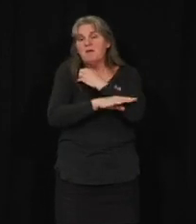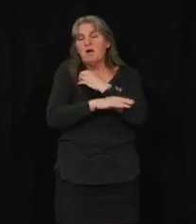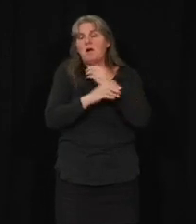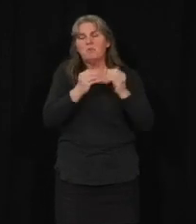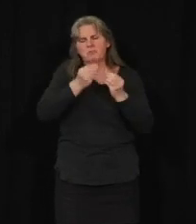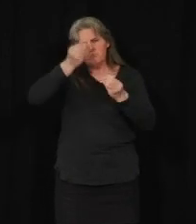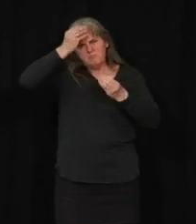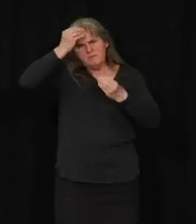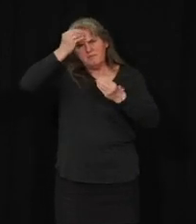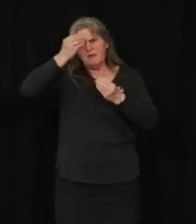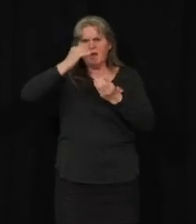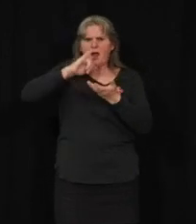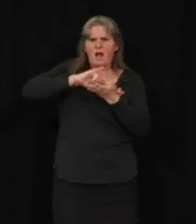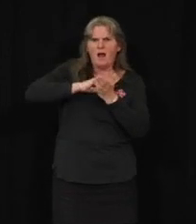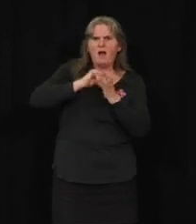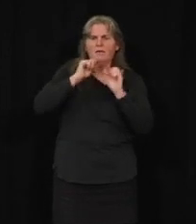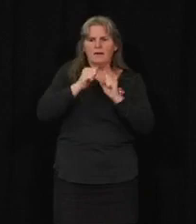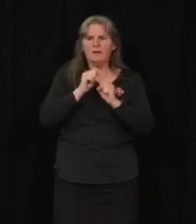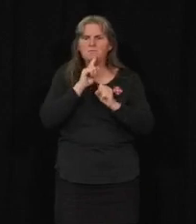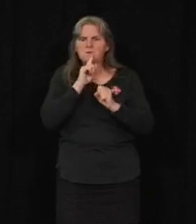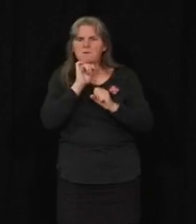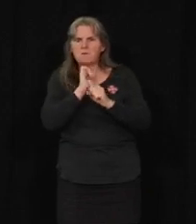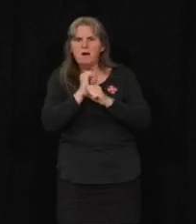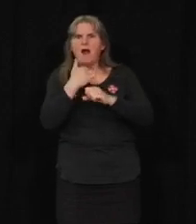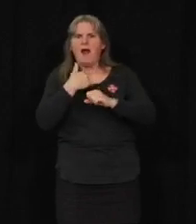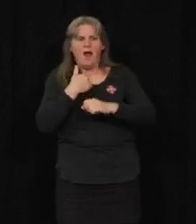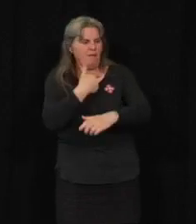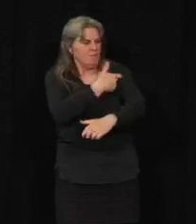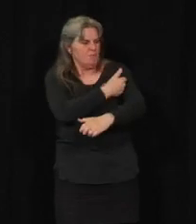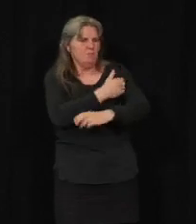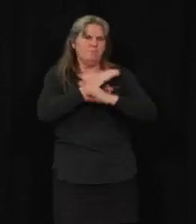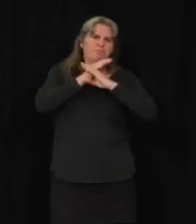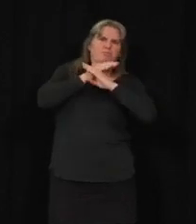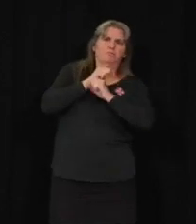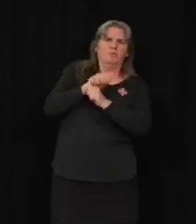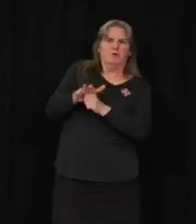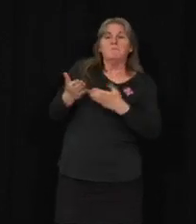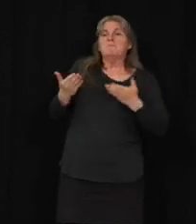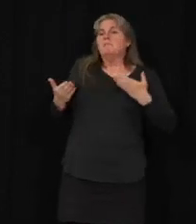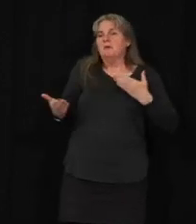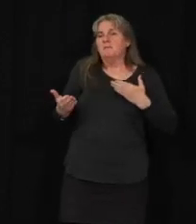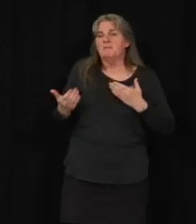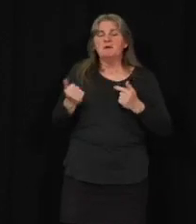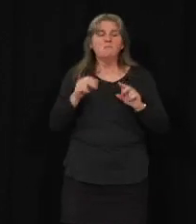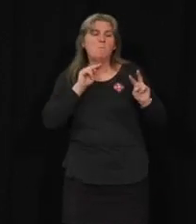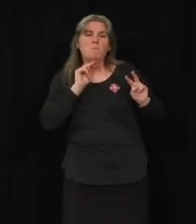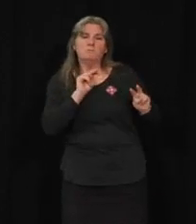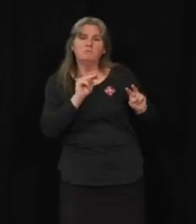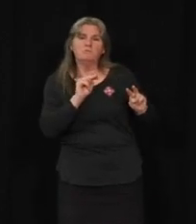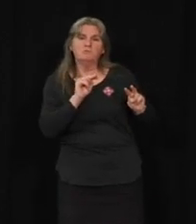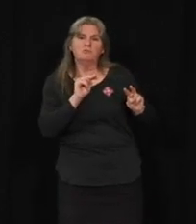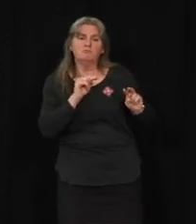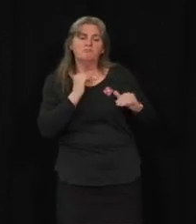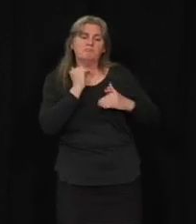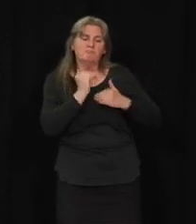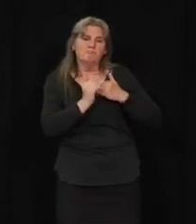knowledge about how close we are to a vaccine for COVID.